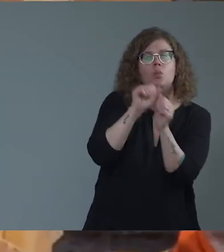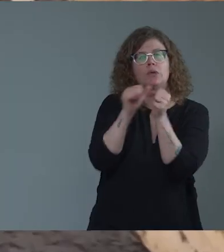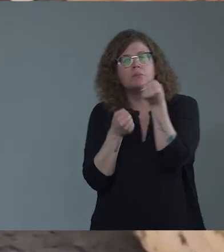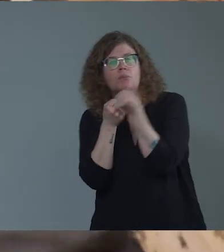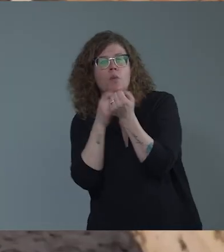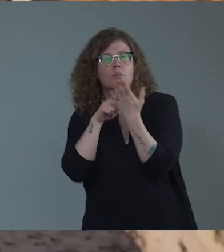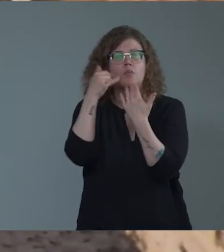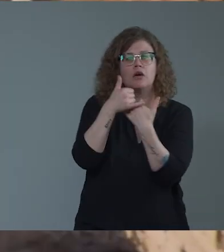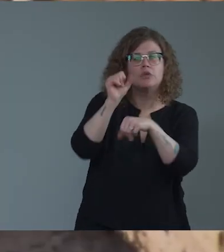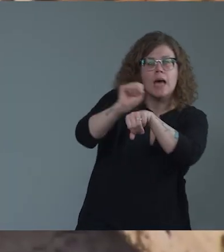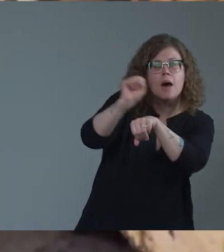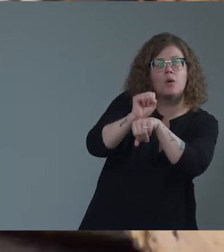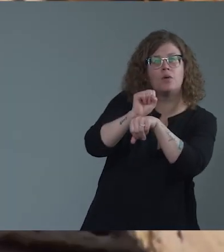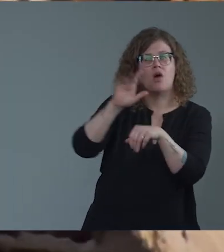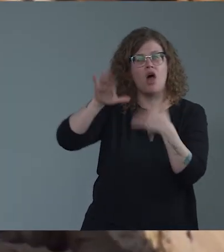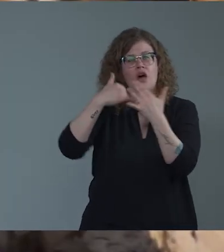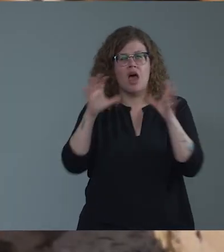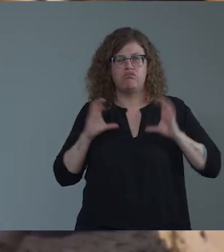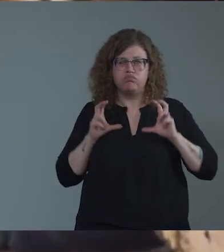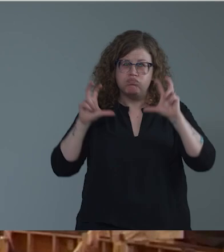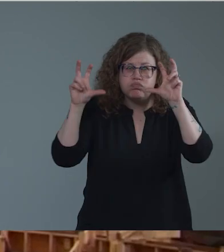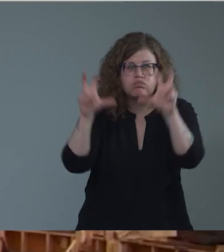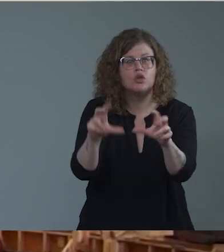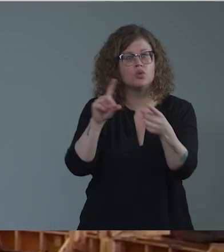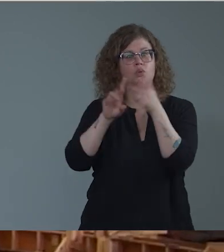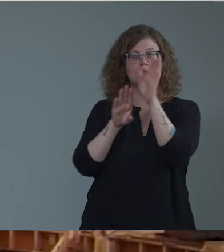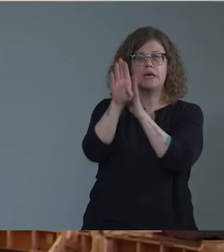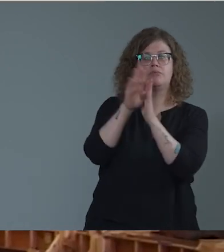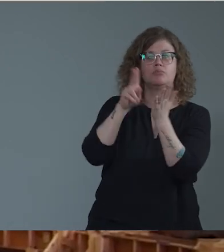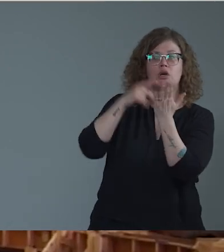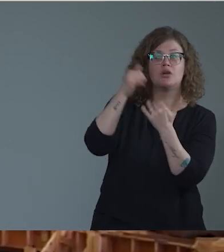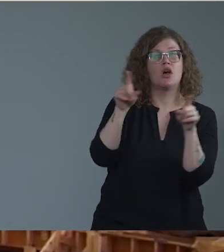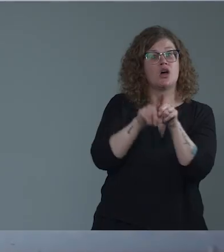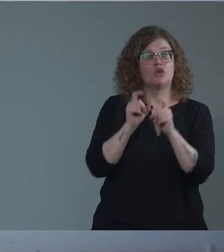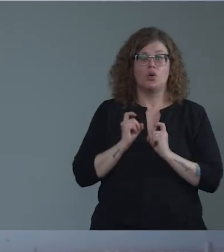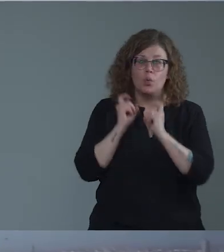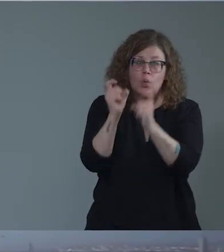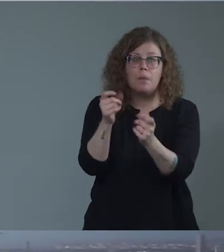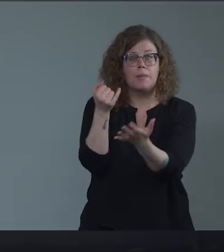All of these things go into the development of a project and also contribute to the economy within a city.